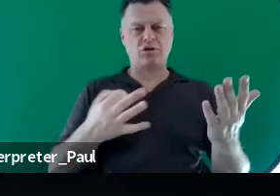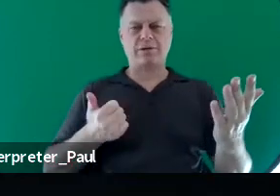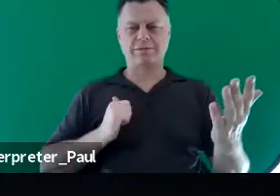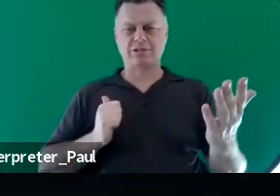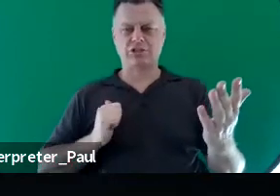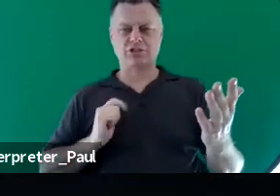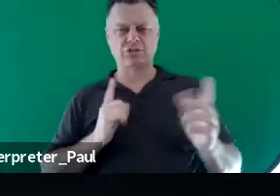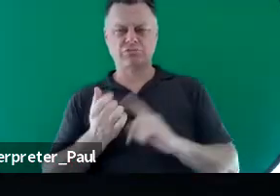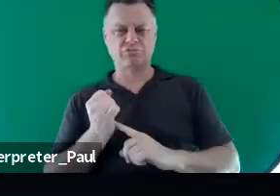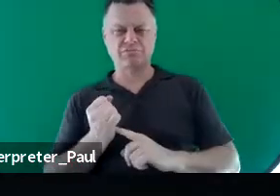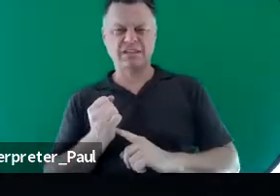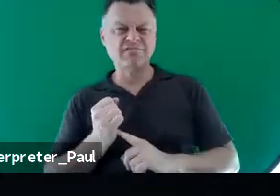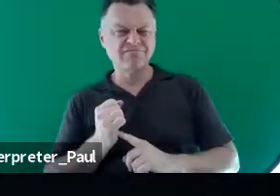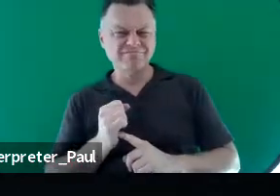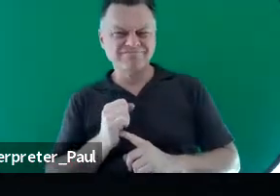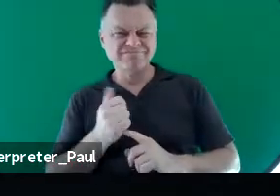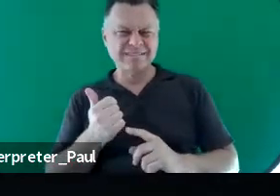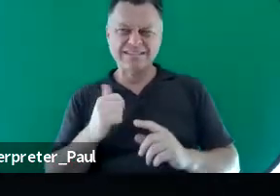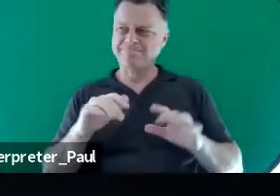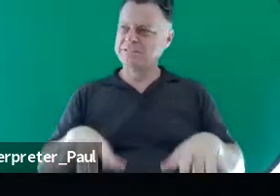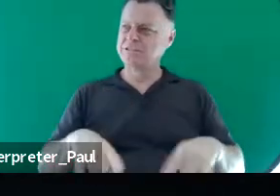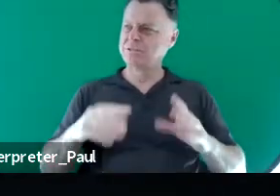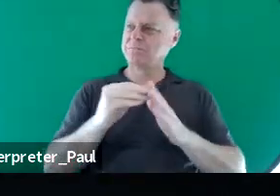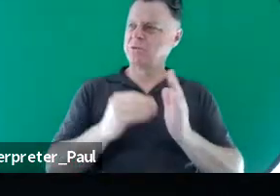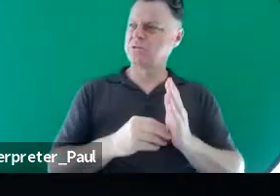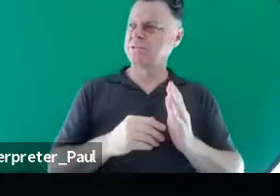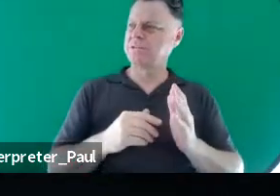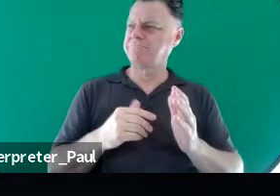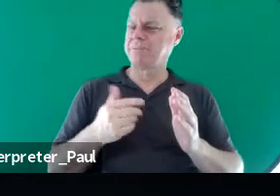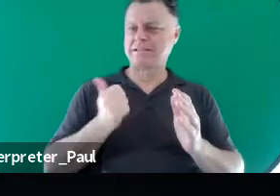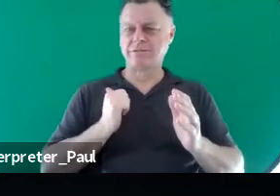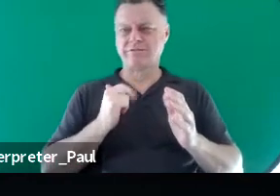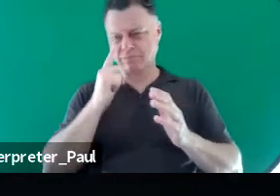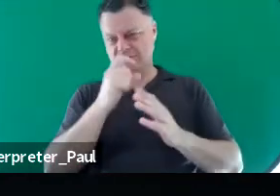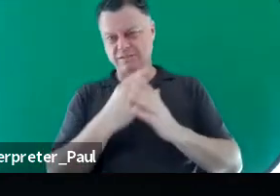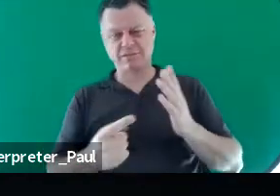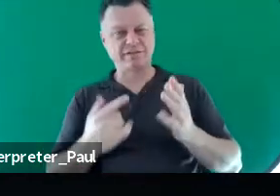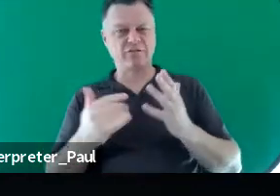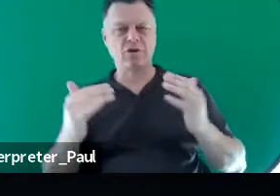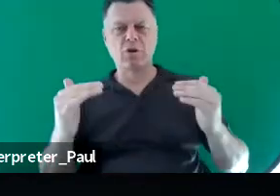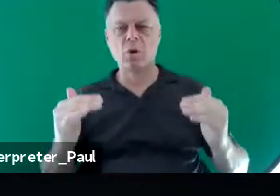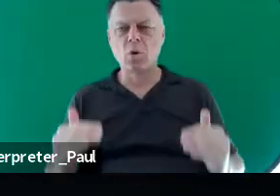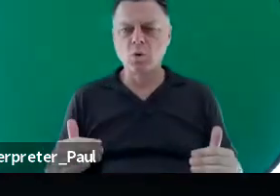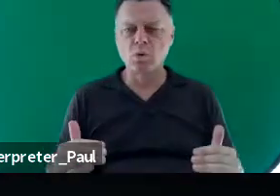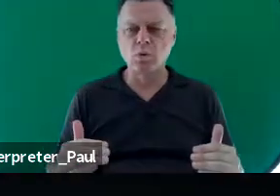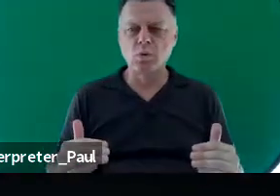They're very low in Australian policy frameworks at the moment, expectations about and for and of